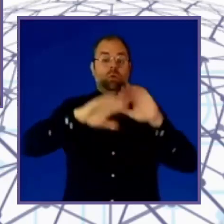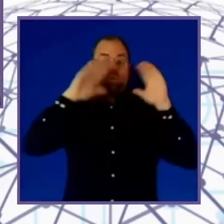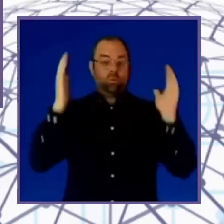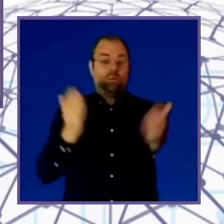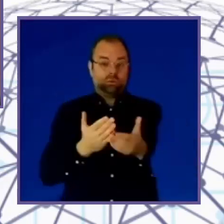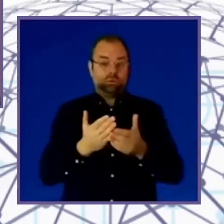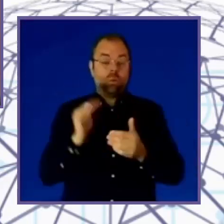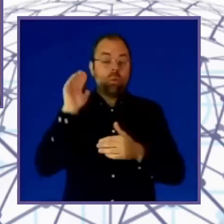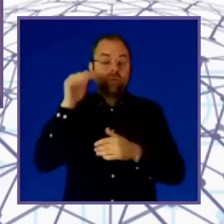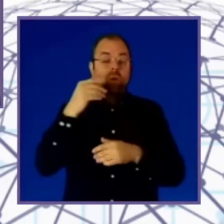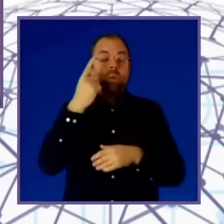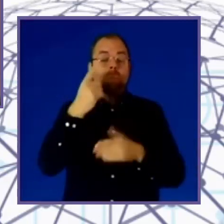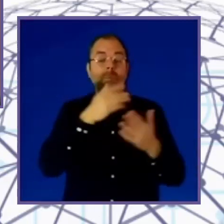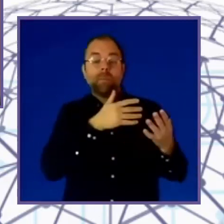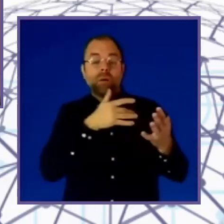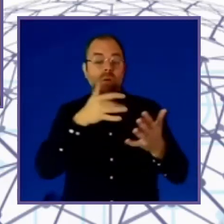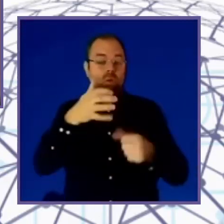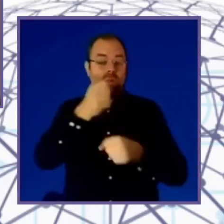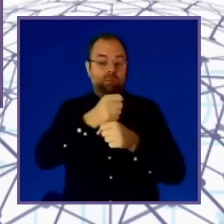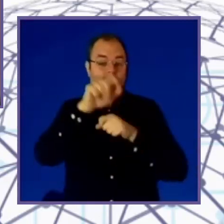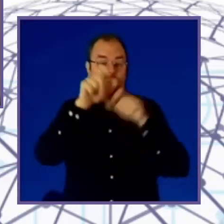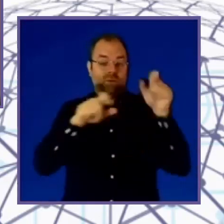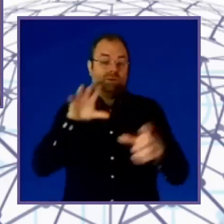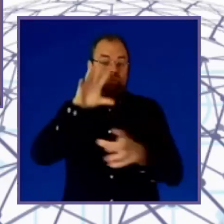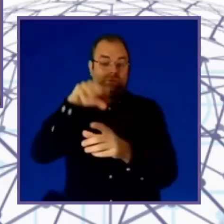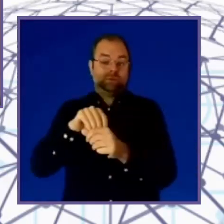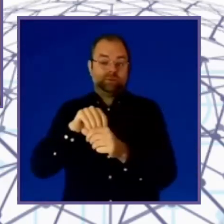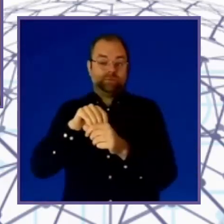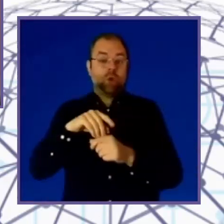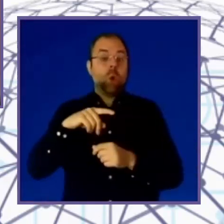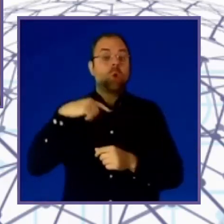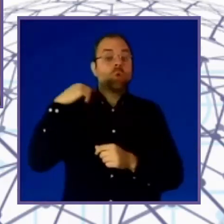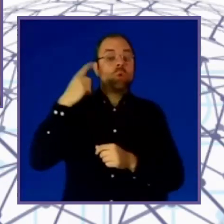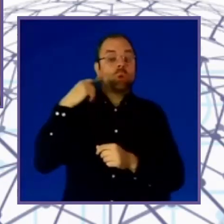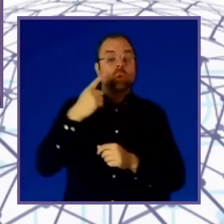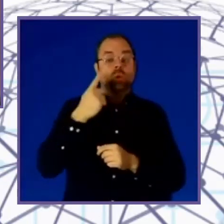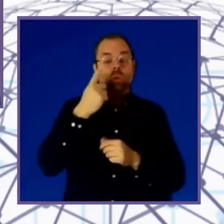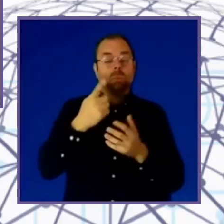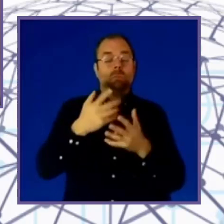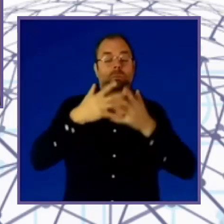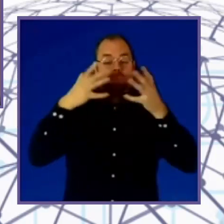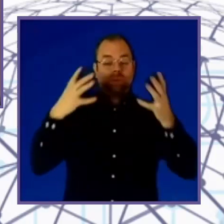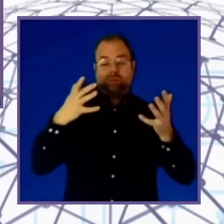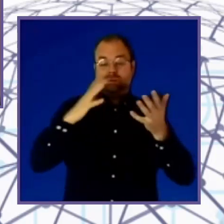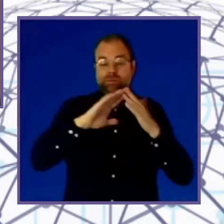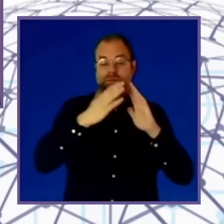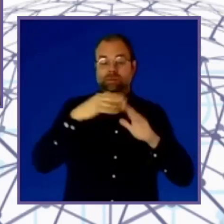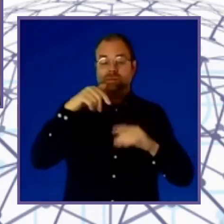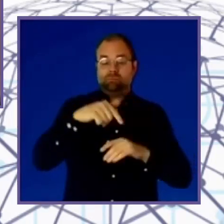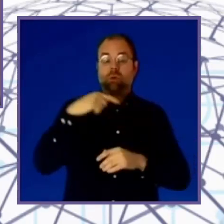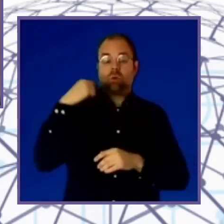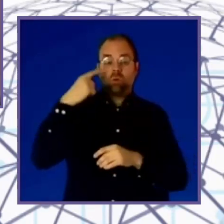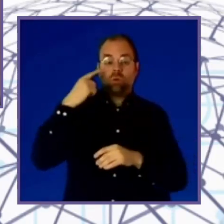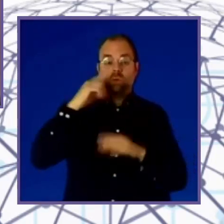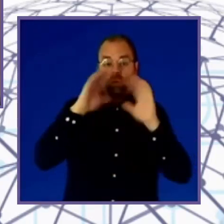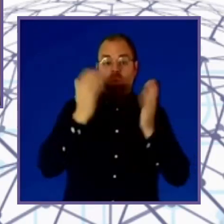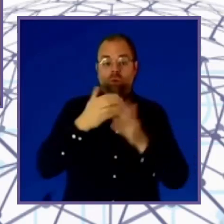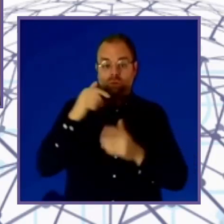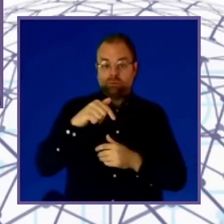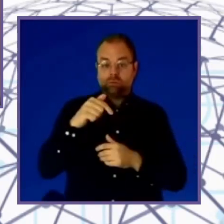there are approximately 16 million disabled people in the UK. They'll there are well over 1 billion